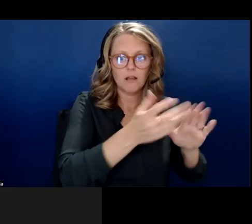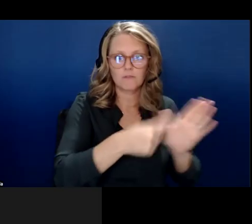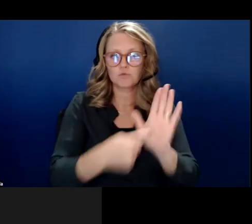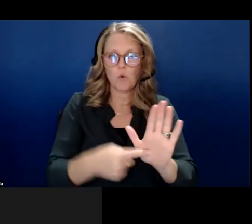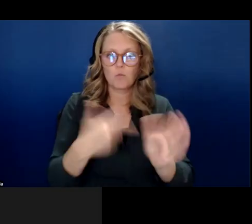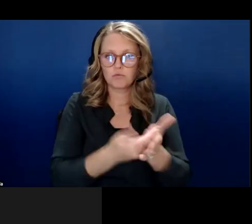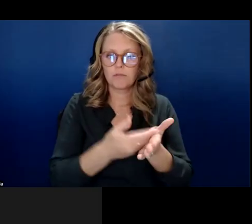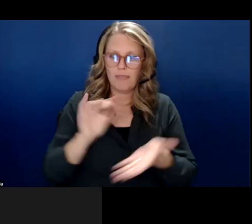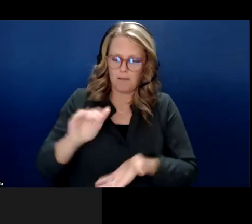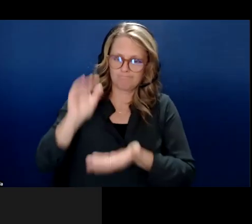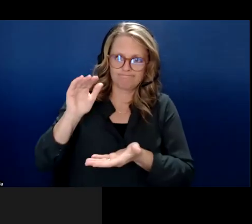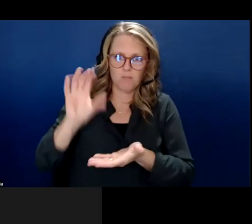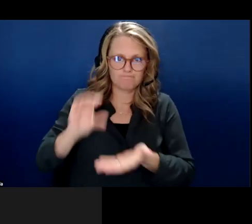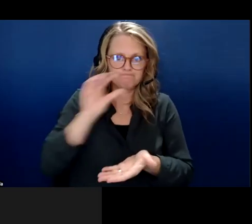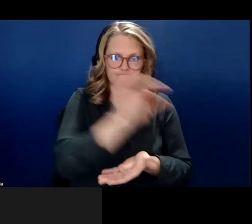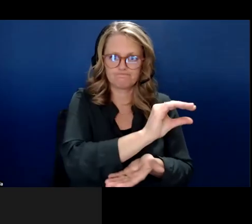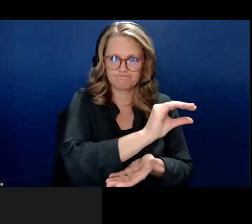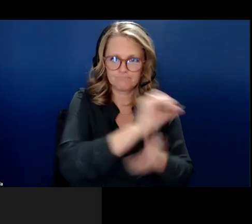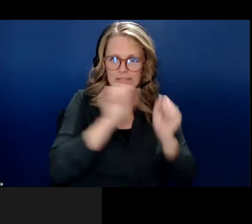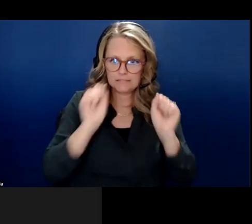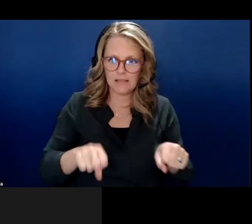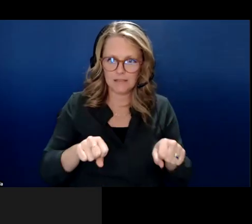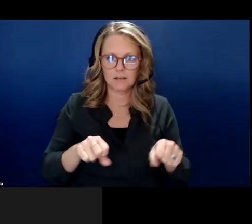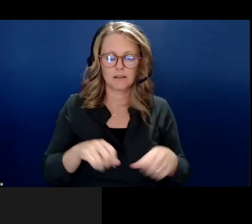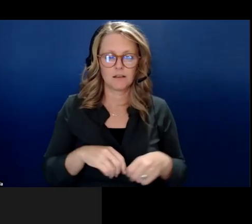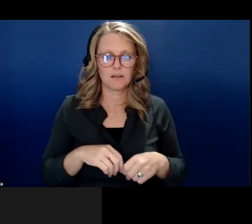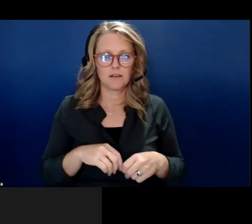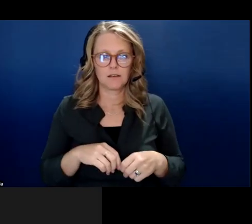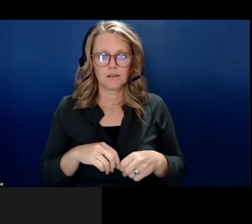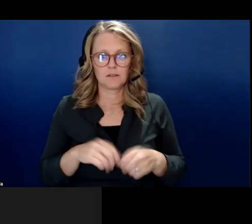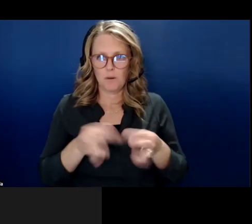So I mean, you know,